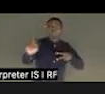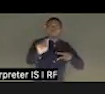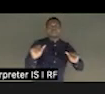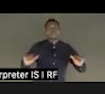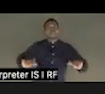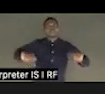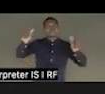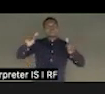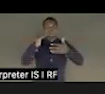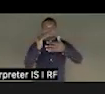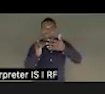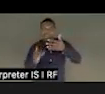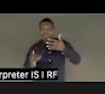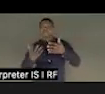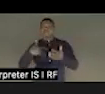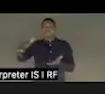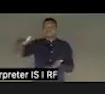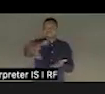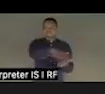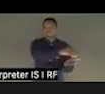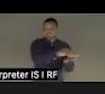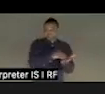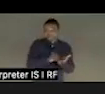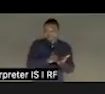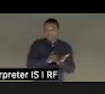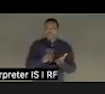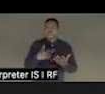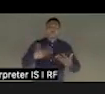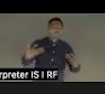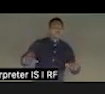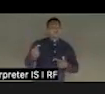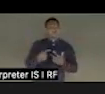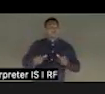which public sector bodies or private companies do use their testing with people